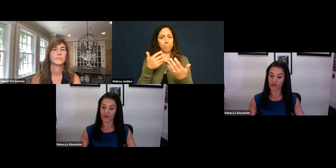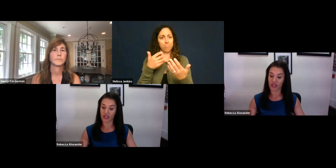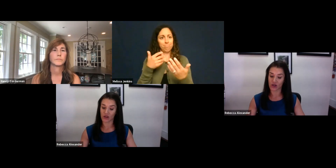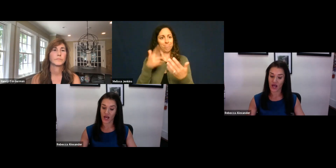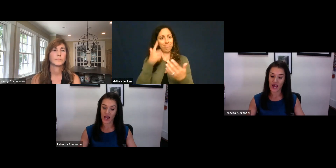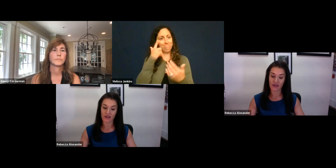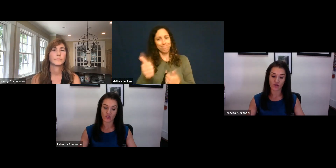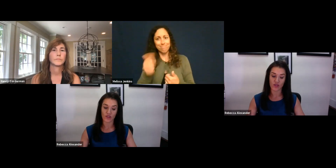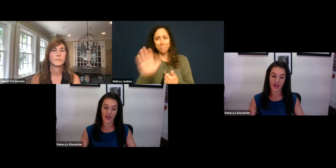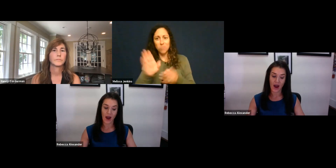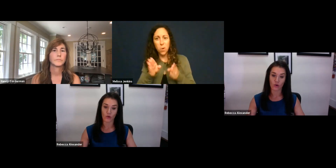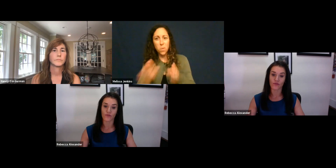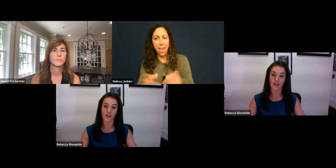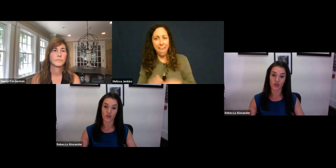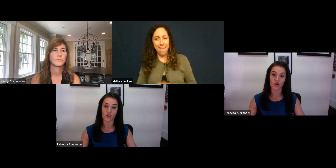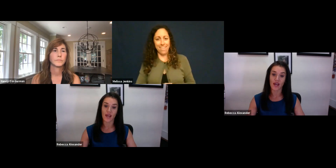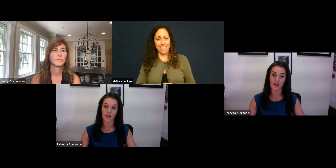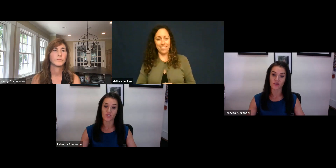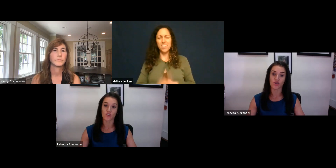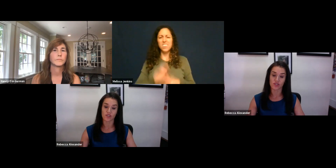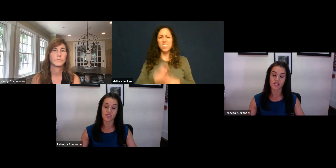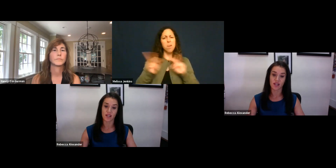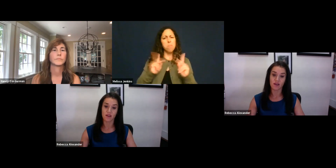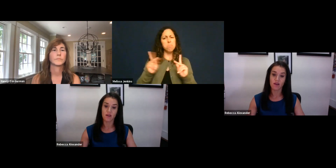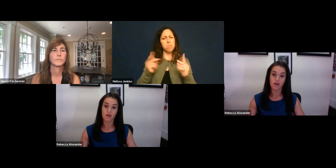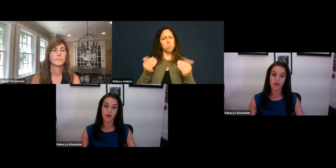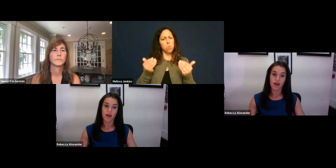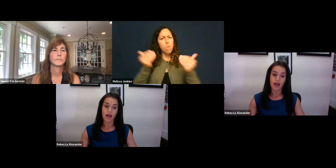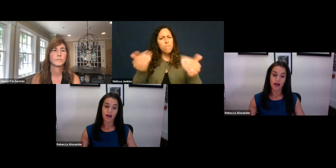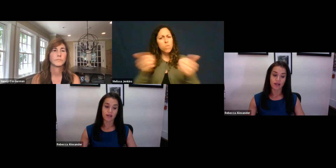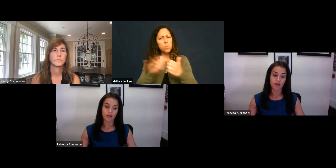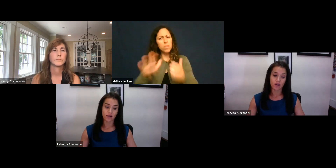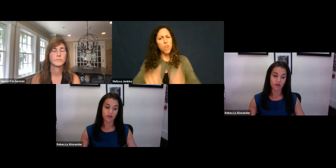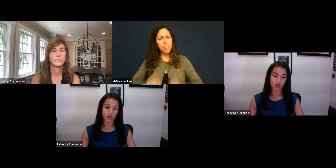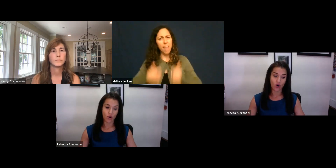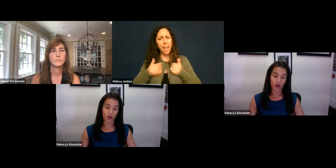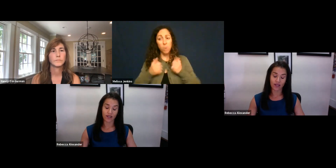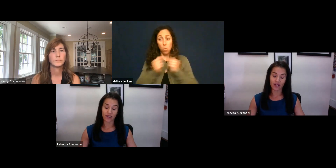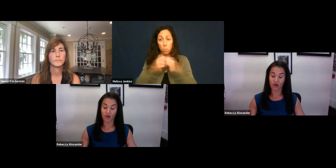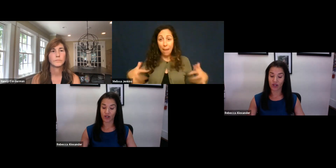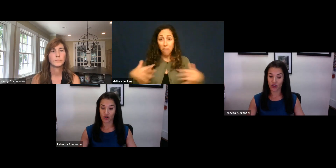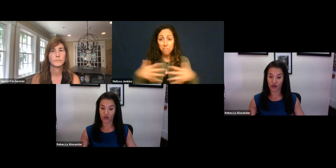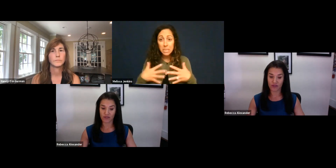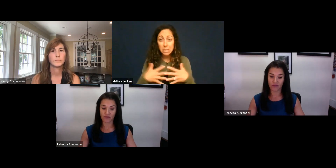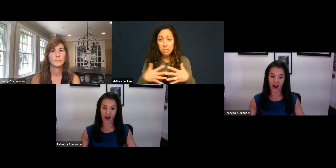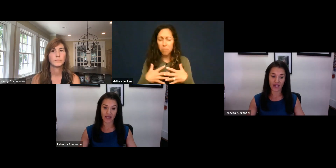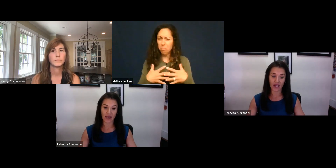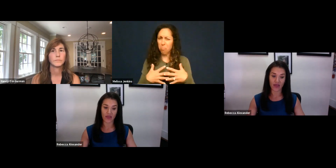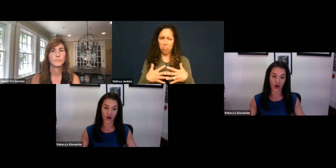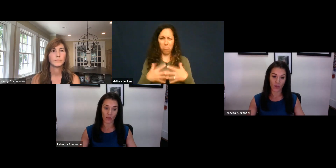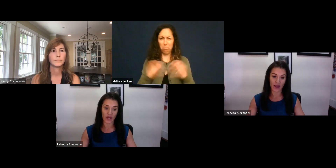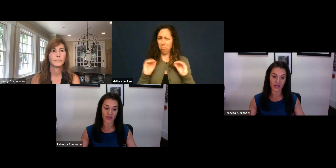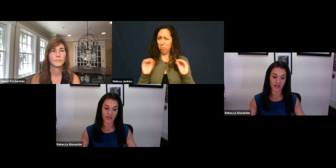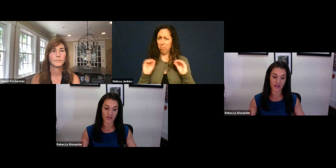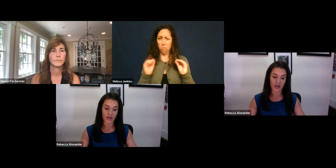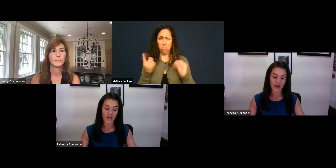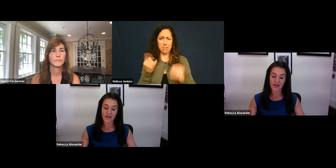living their lives without fear and uncertainty. And so in terms of finding a therapist,